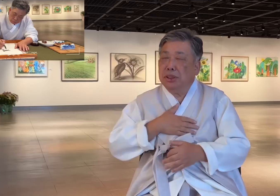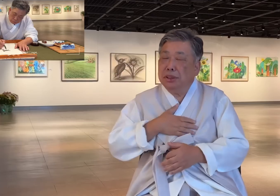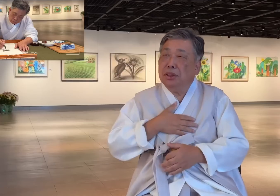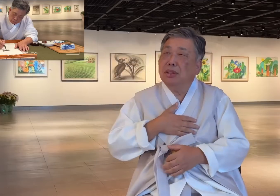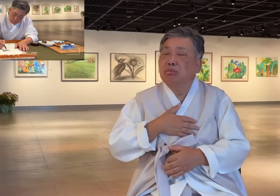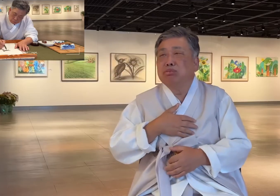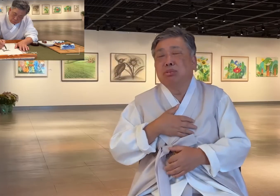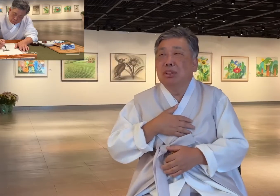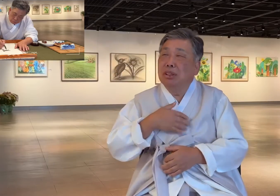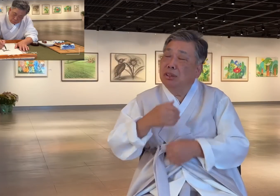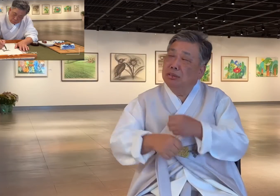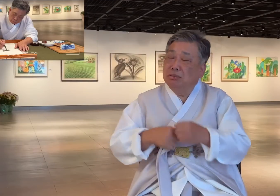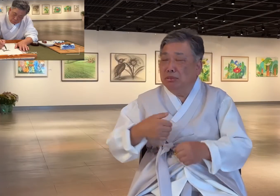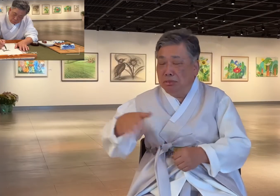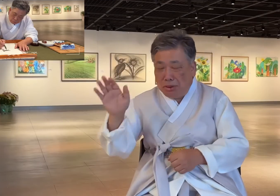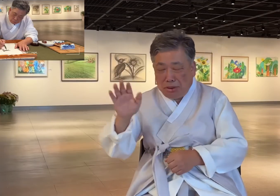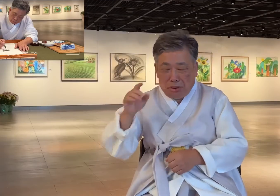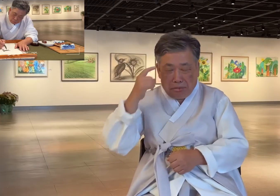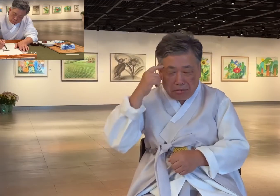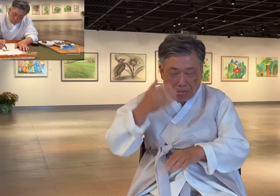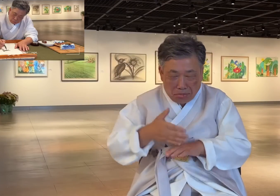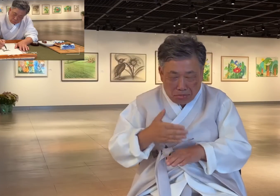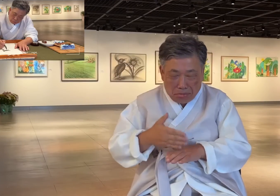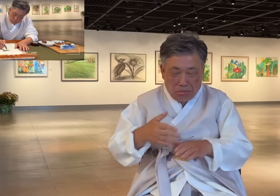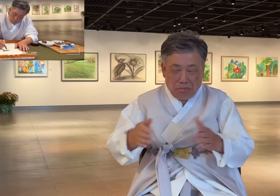He said, and I said I would understand.